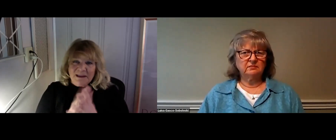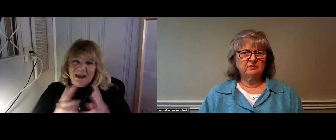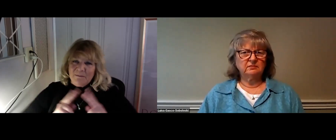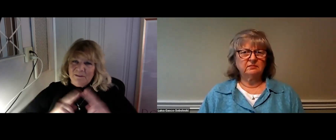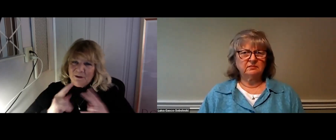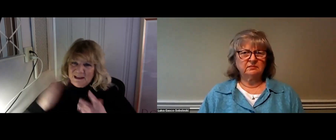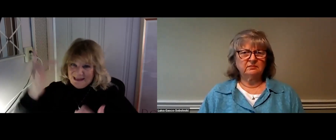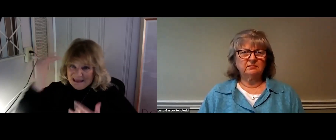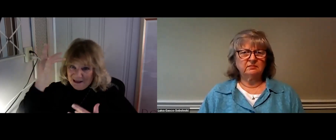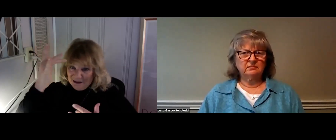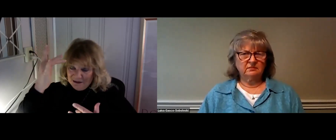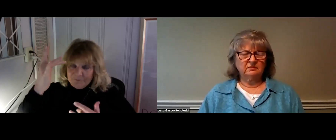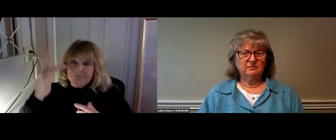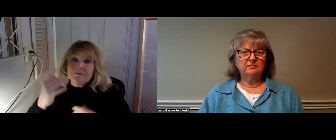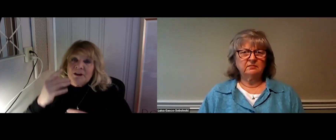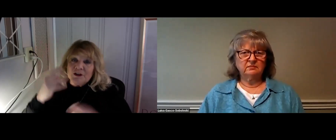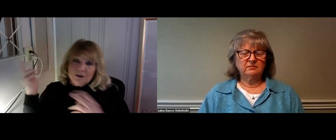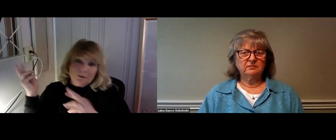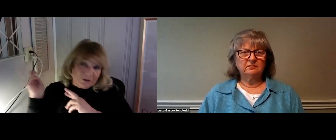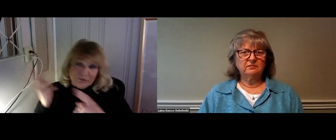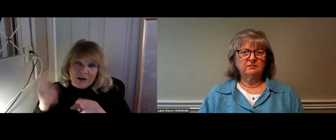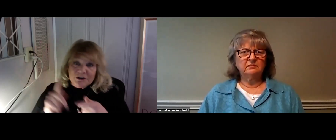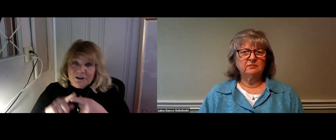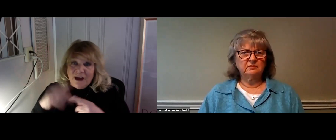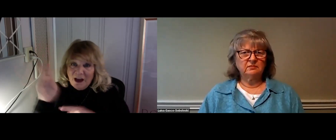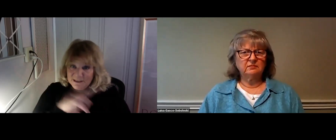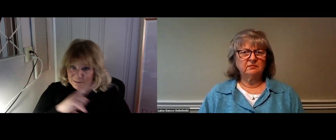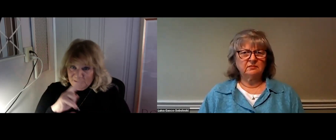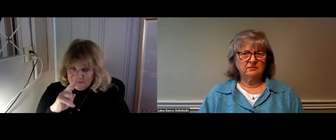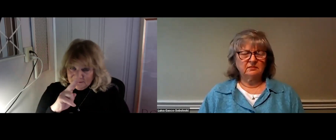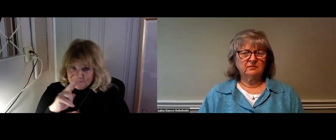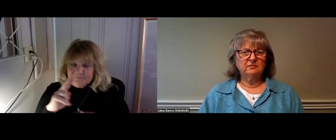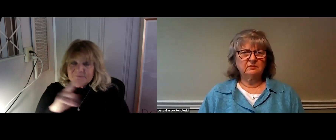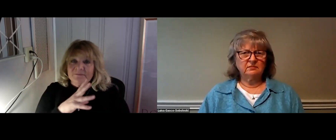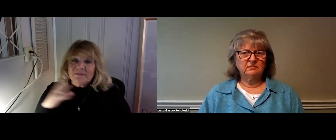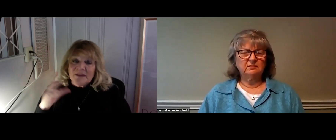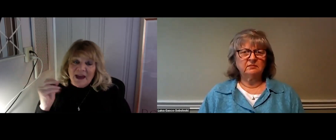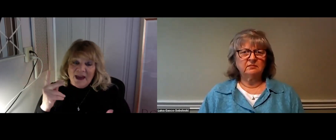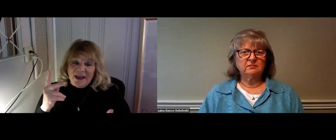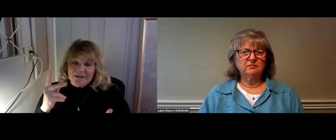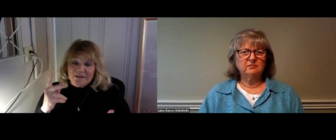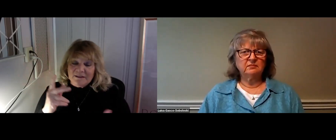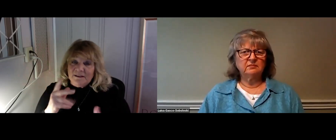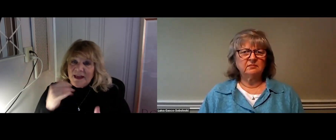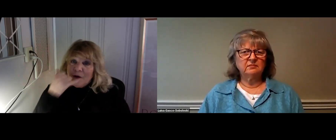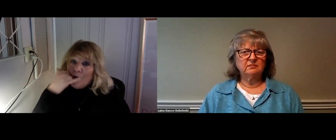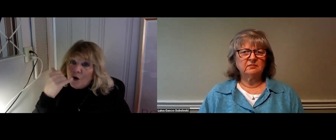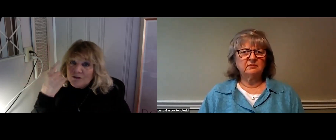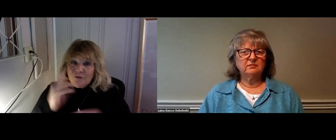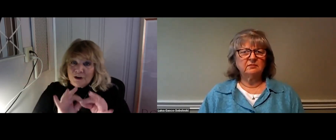and became very ill. She was rushed to the hospital and they called for an